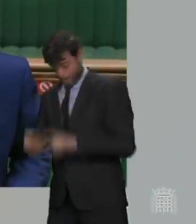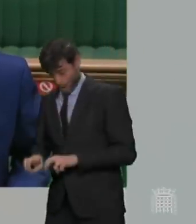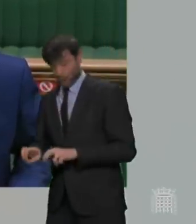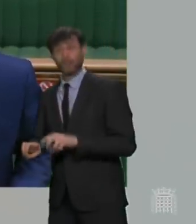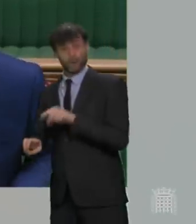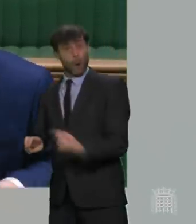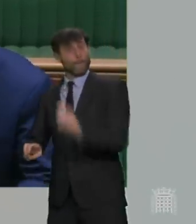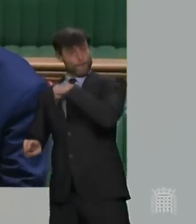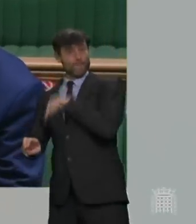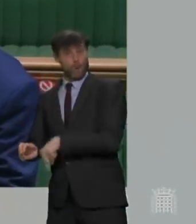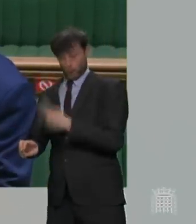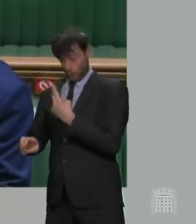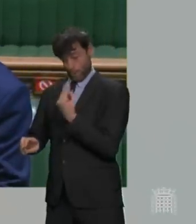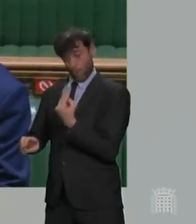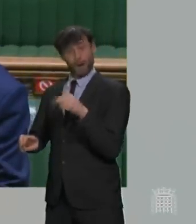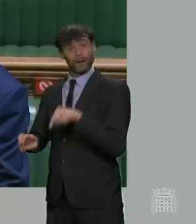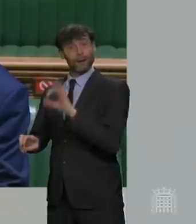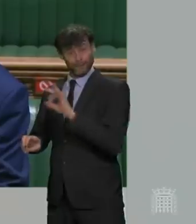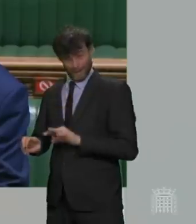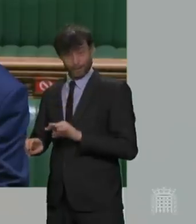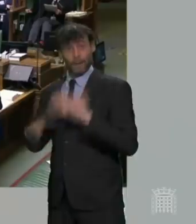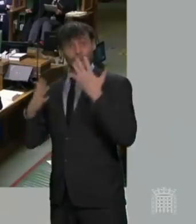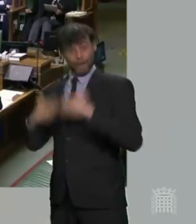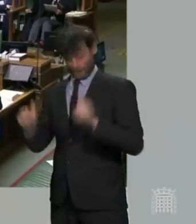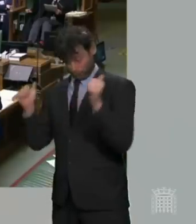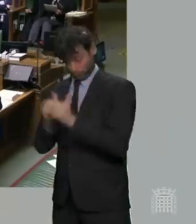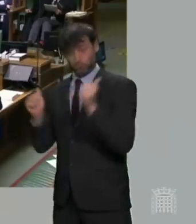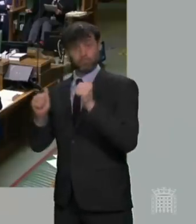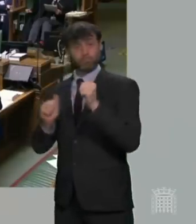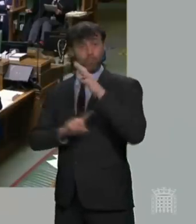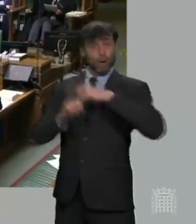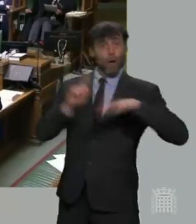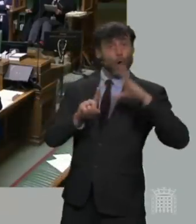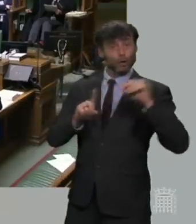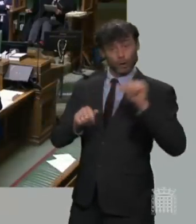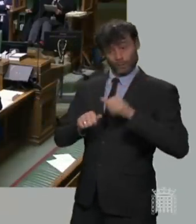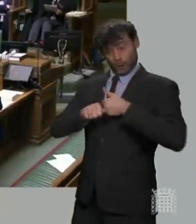Prime Minister shakes his head. His MPs voted for it, so why, after everything the NHS has done for